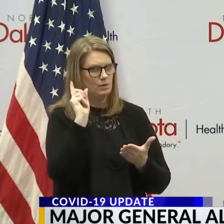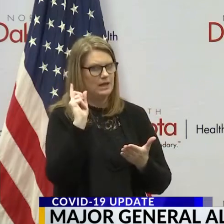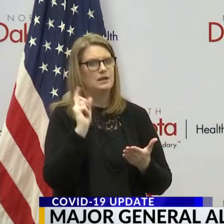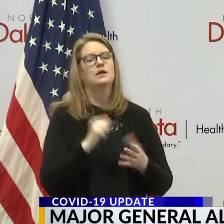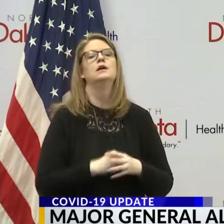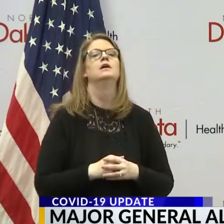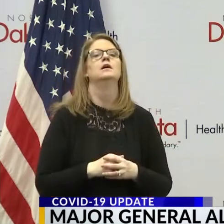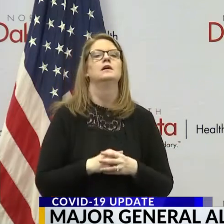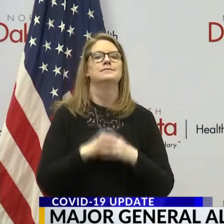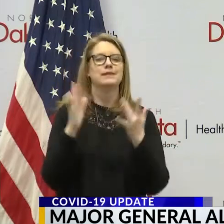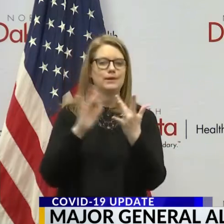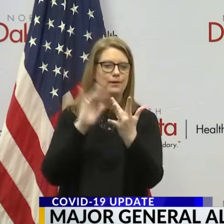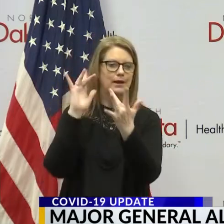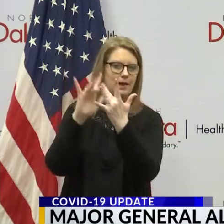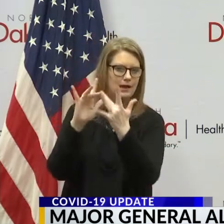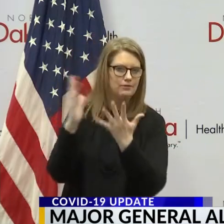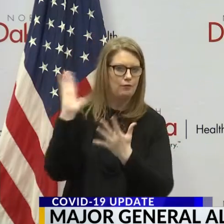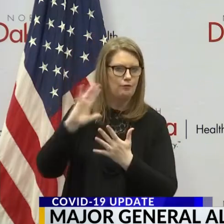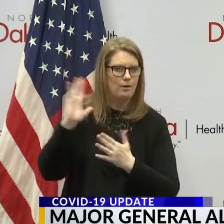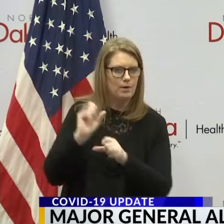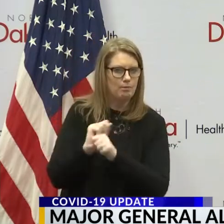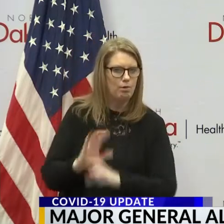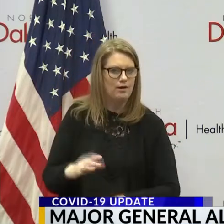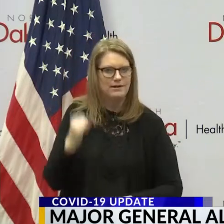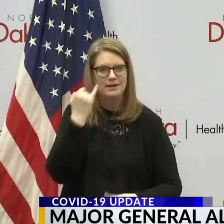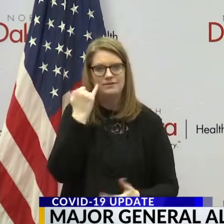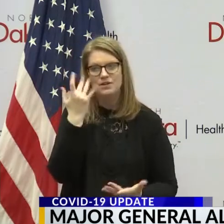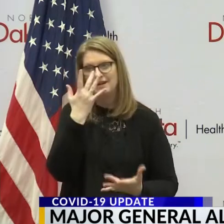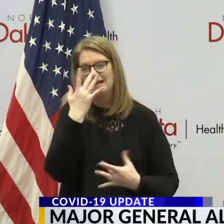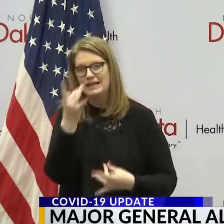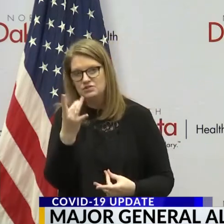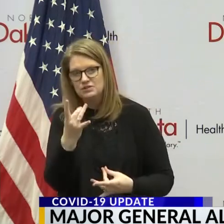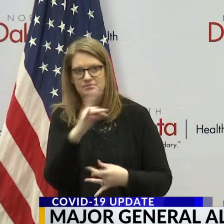PROFESSIONALS THAT HAVE MAYBE MOVED ON TO SOMETHING ELSE, WE